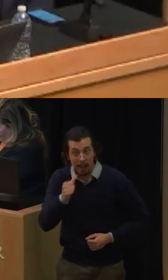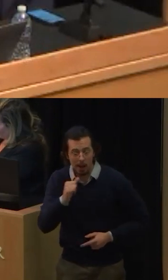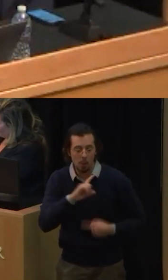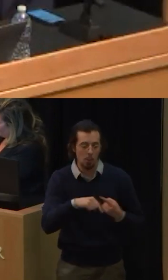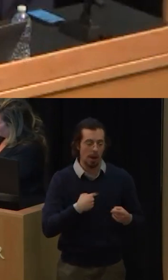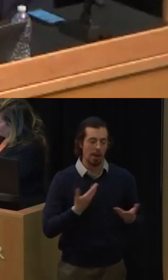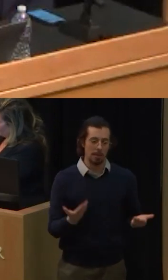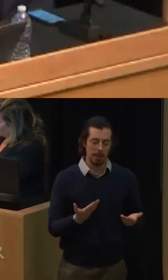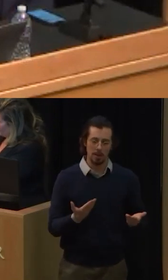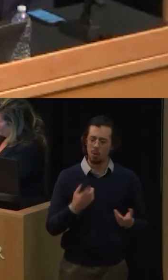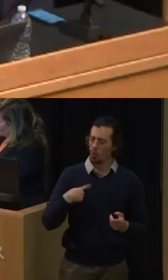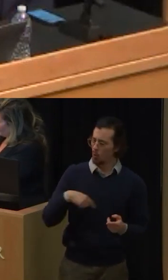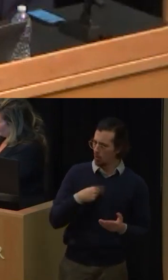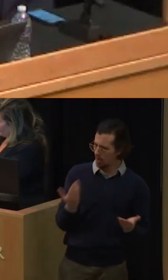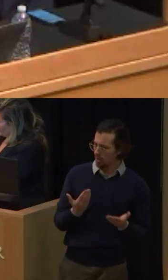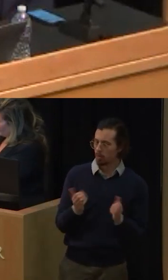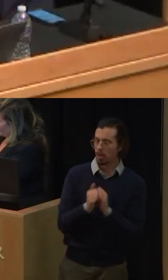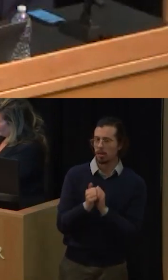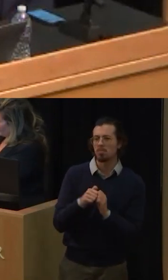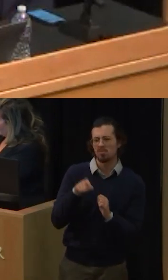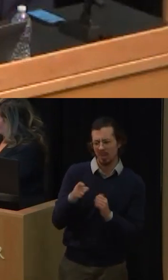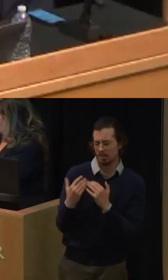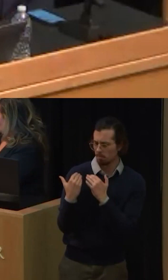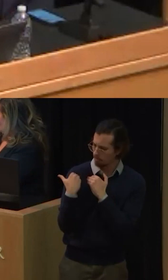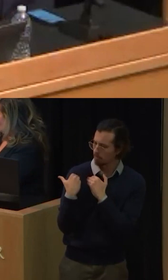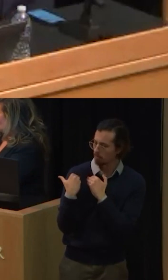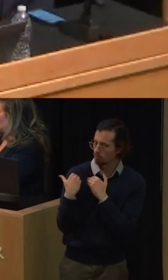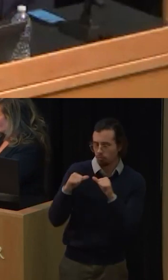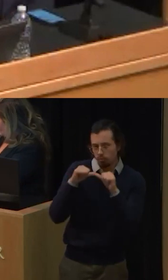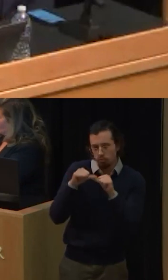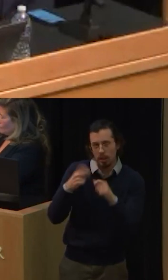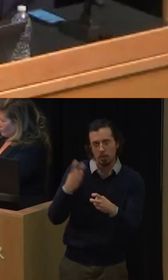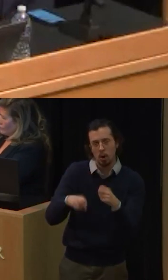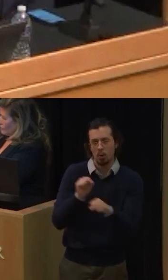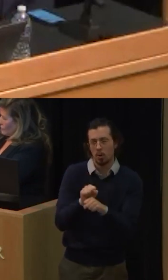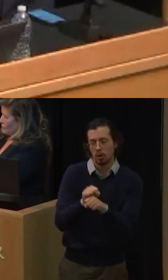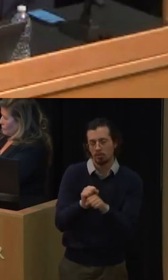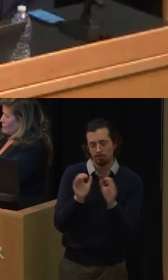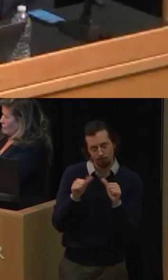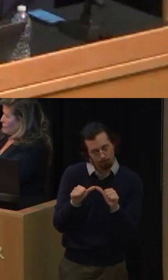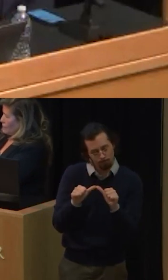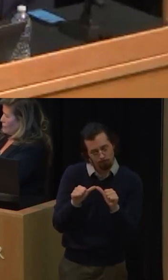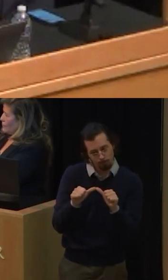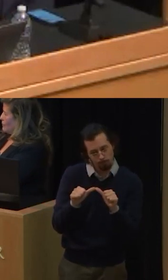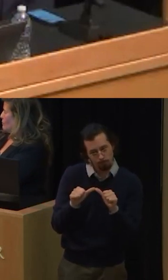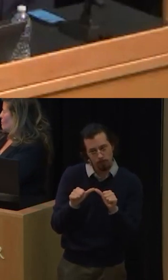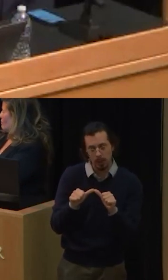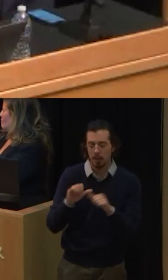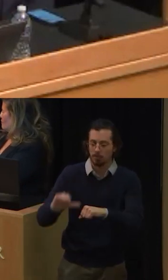we have the ultimate responsibility to keep moving those blocks of granite and keep building that cathedral.